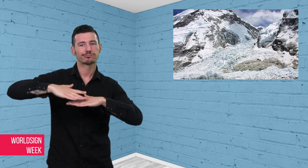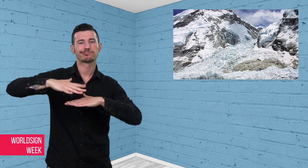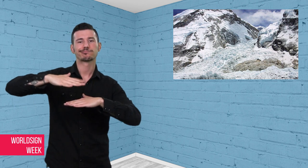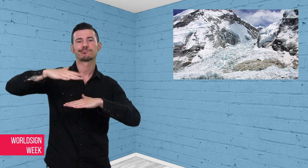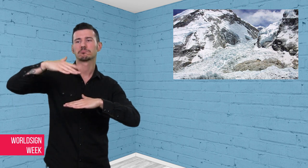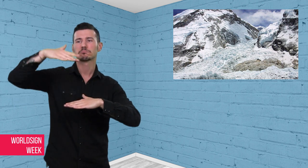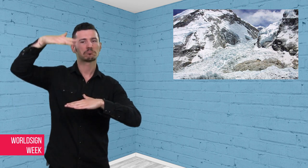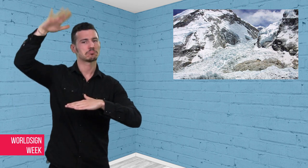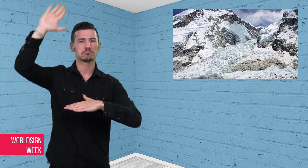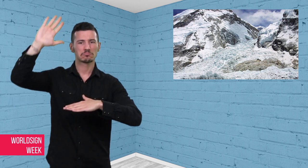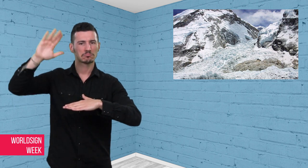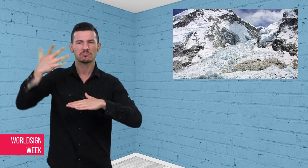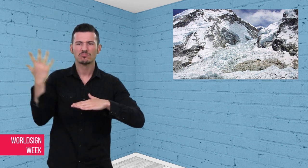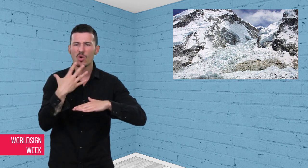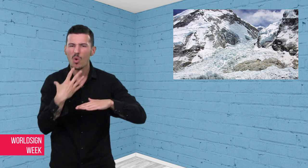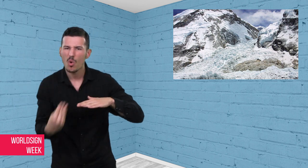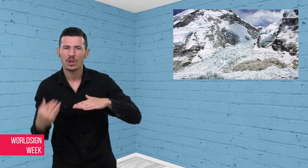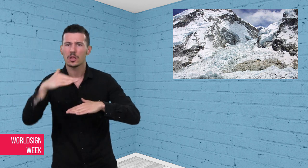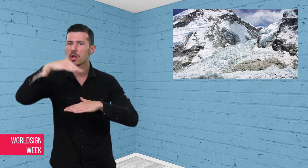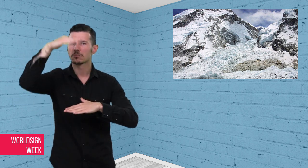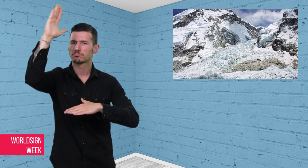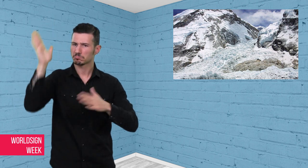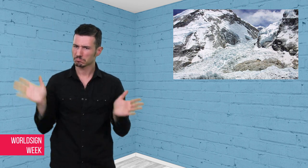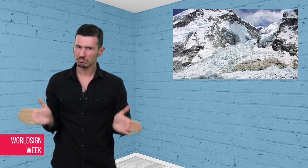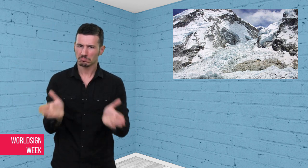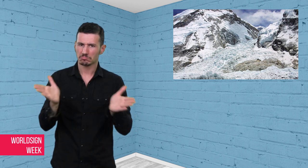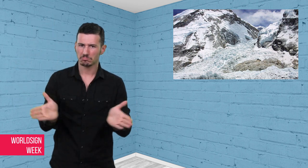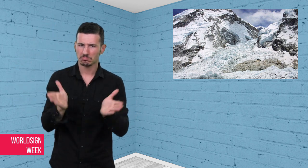there had been a limit, the loss of life